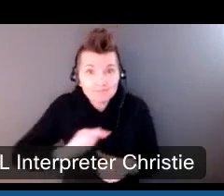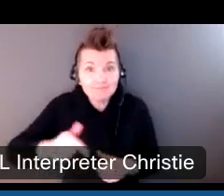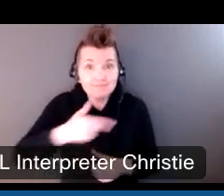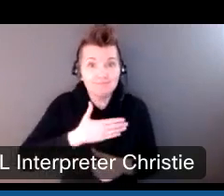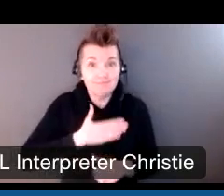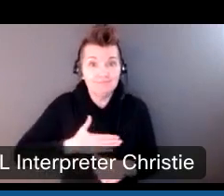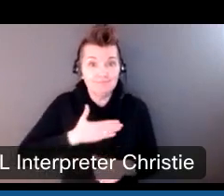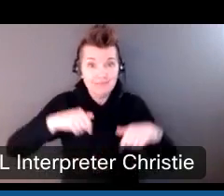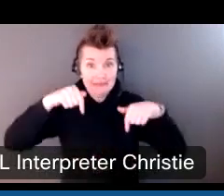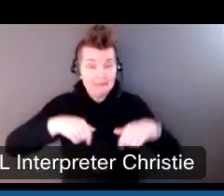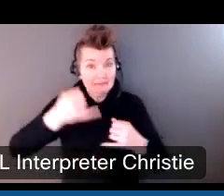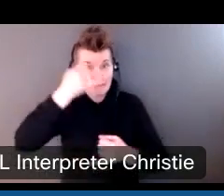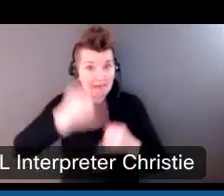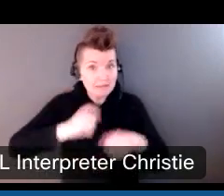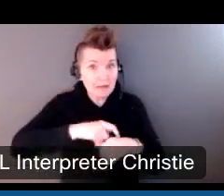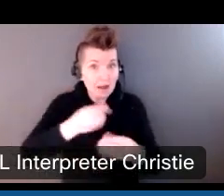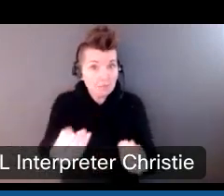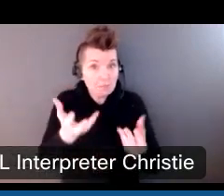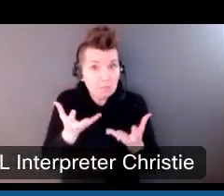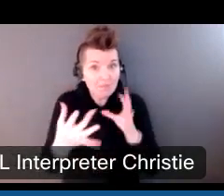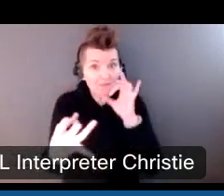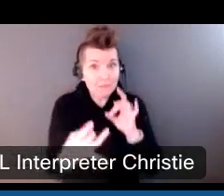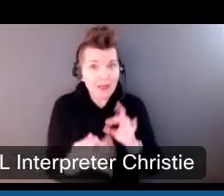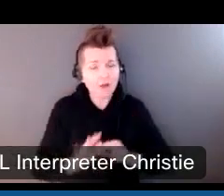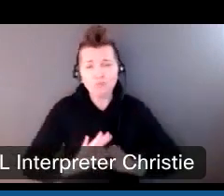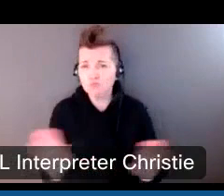Be direct and frame your questions to specific speakers.